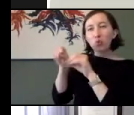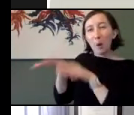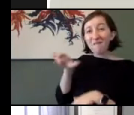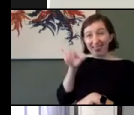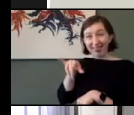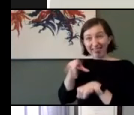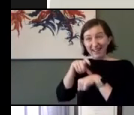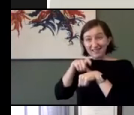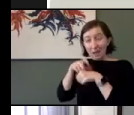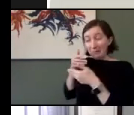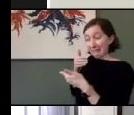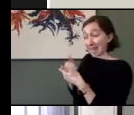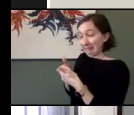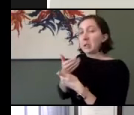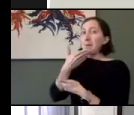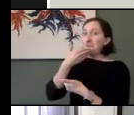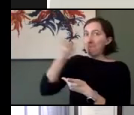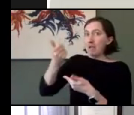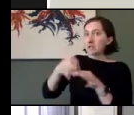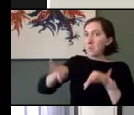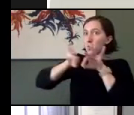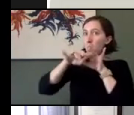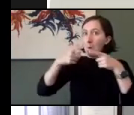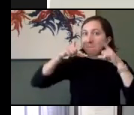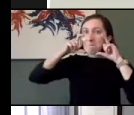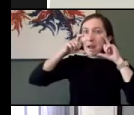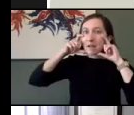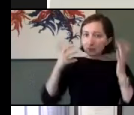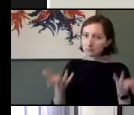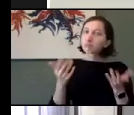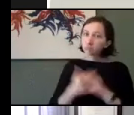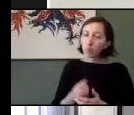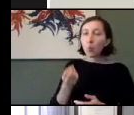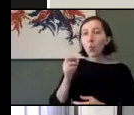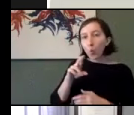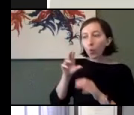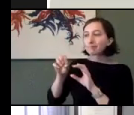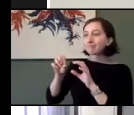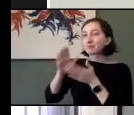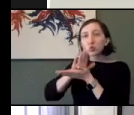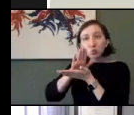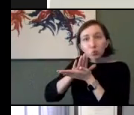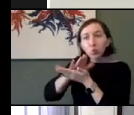when it's important to wear a mask and prioritizing. It's important to remove the mask from a person